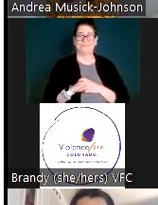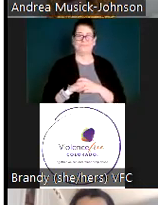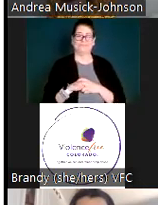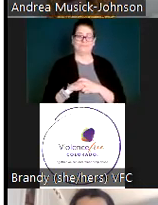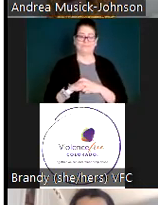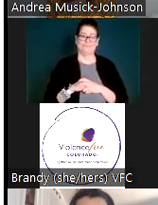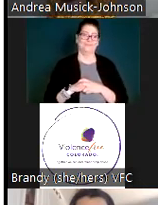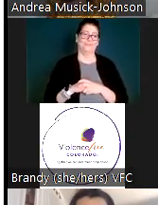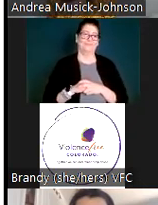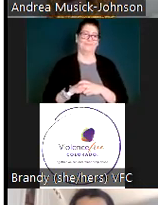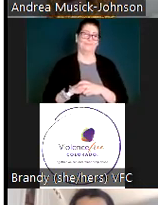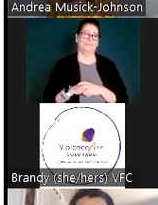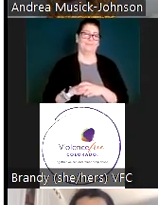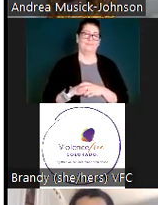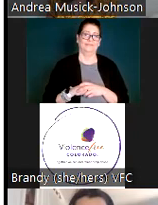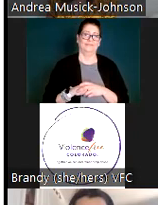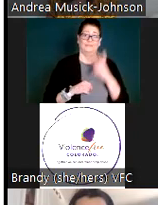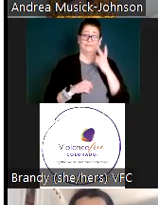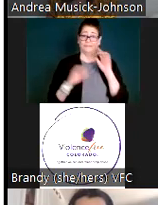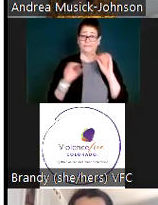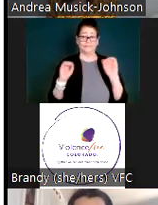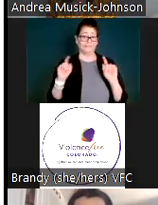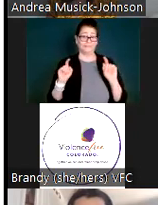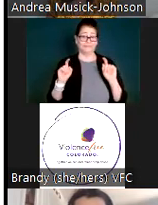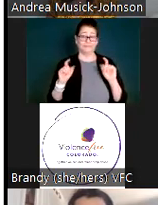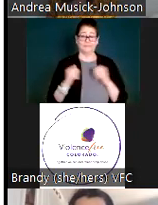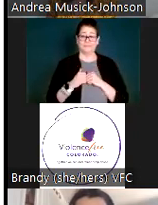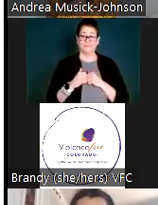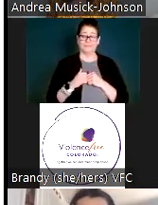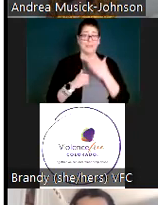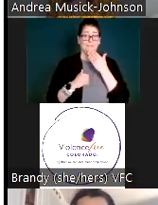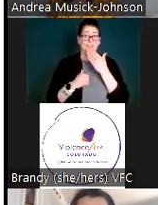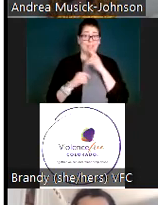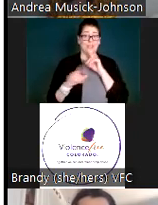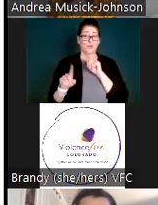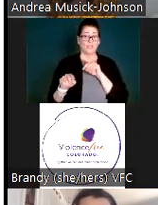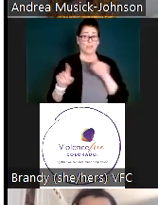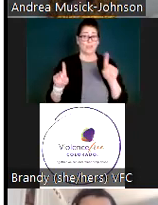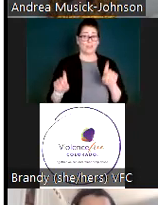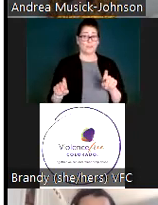(Brandy) And I'm not noticing questions, but thank you all for filling out the poll. We'll leave it open for just a few more seconds.